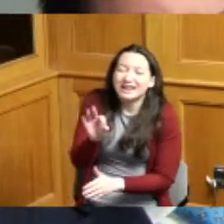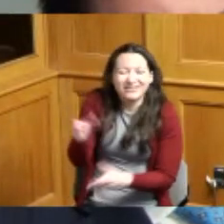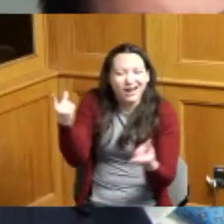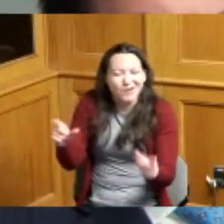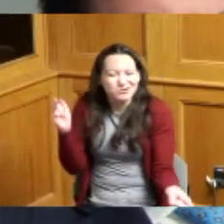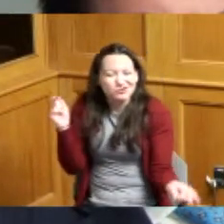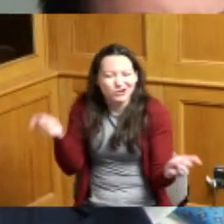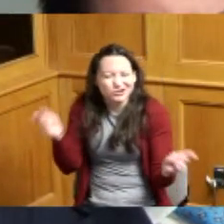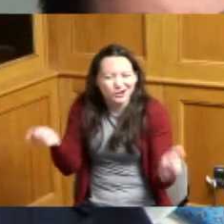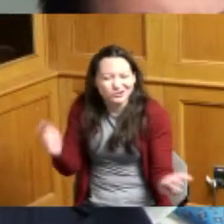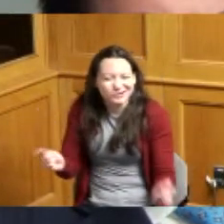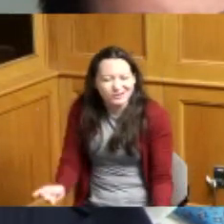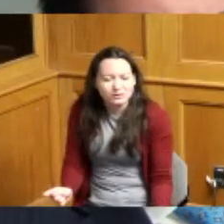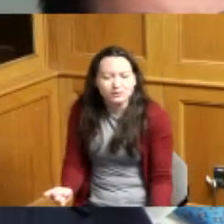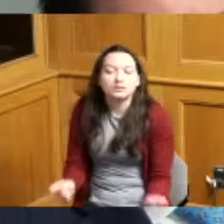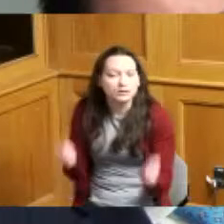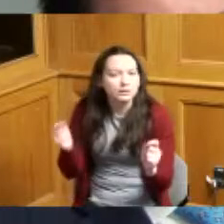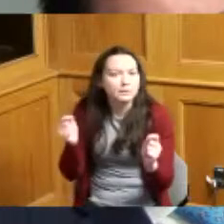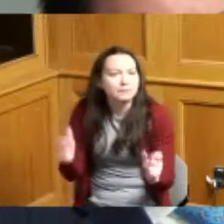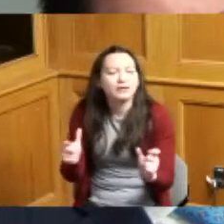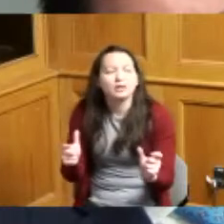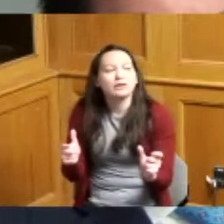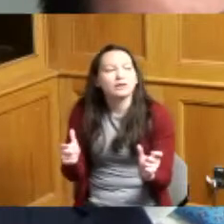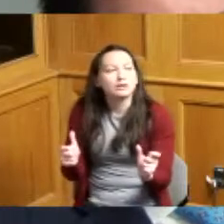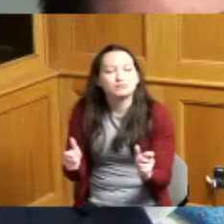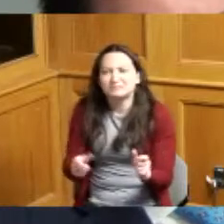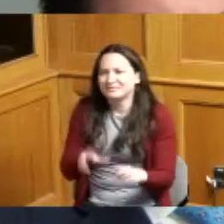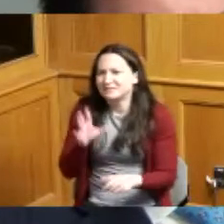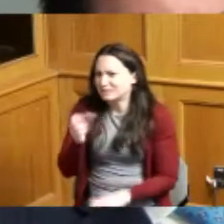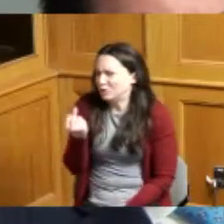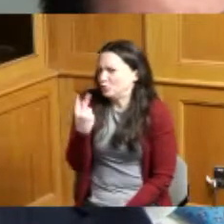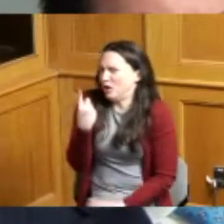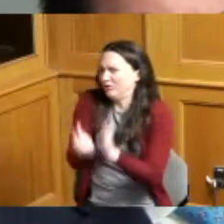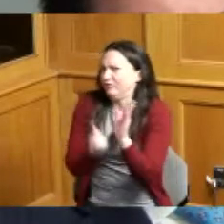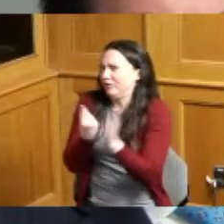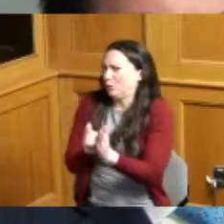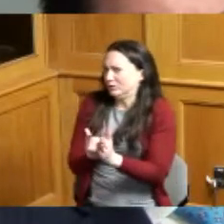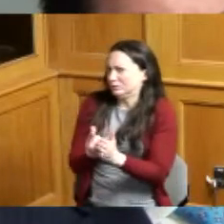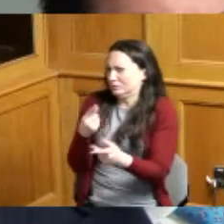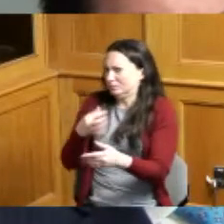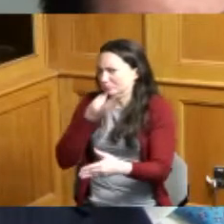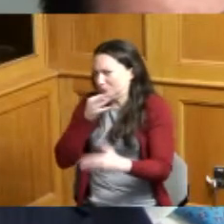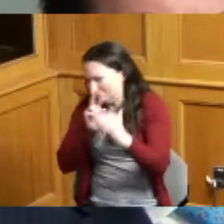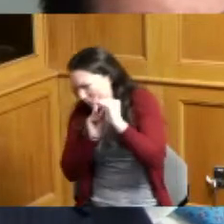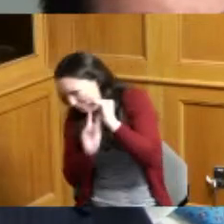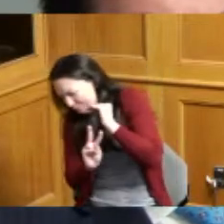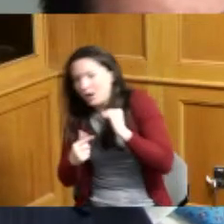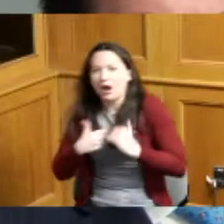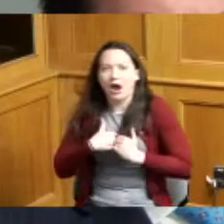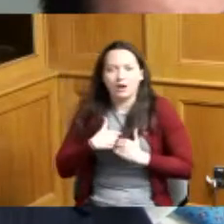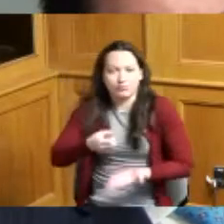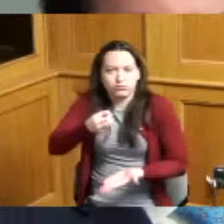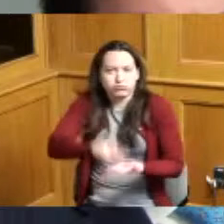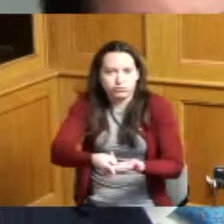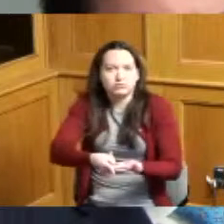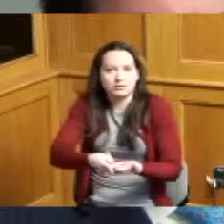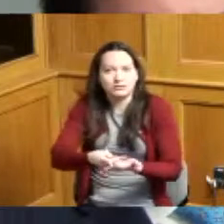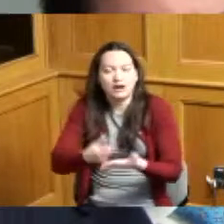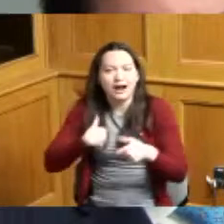um uh immediately in in the next 12 hours or so that I would be uh authorized to execute those